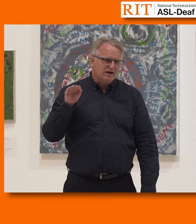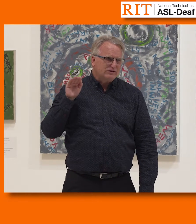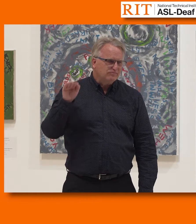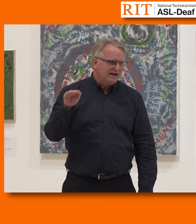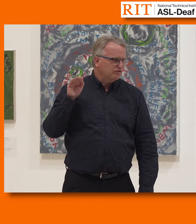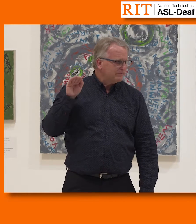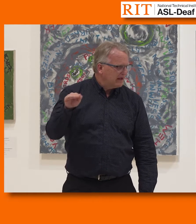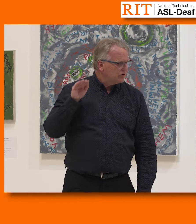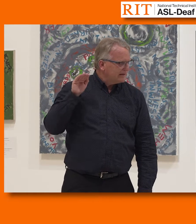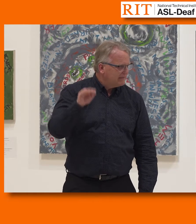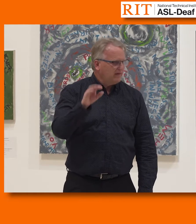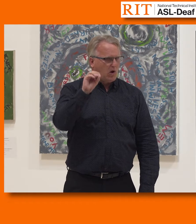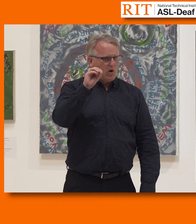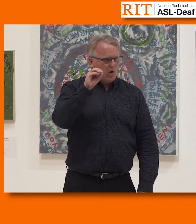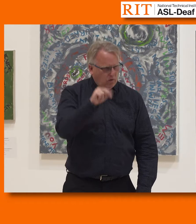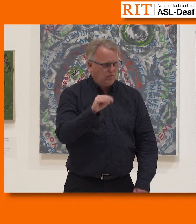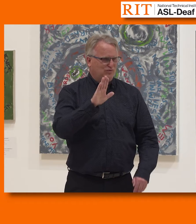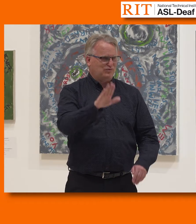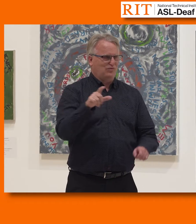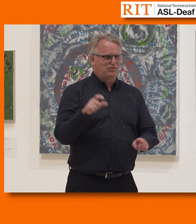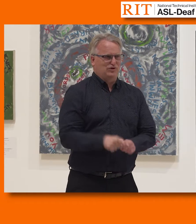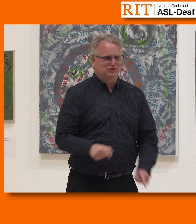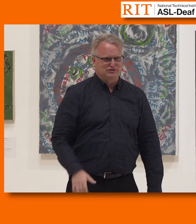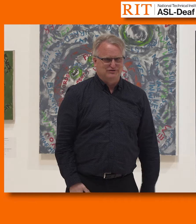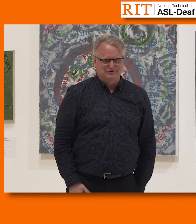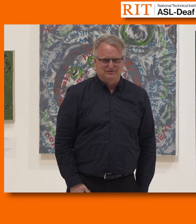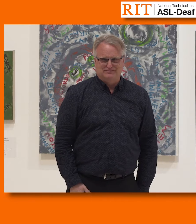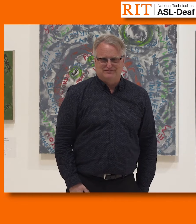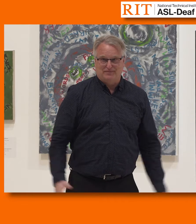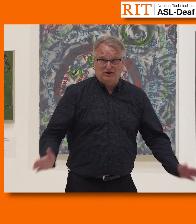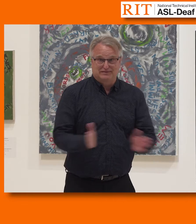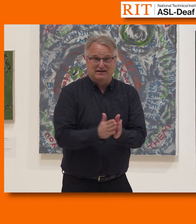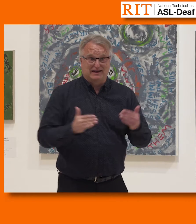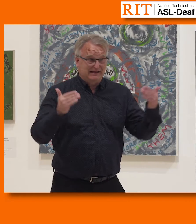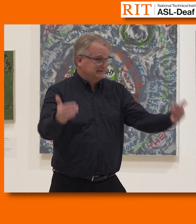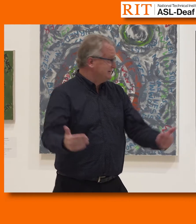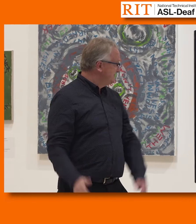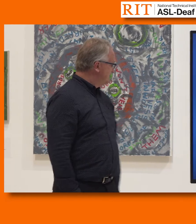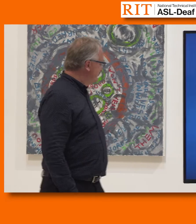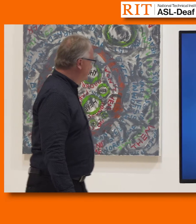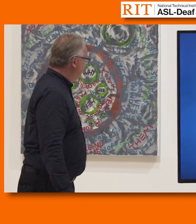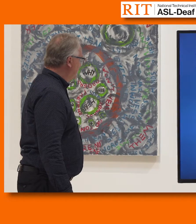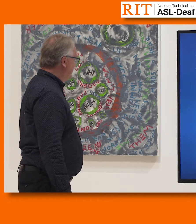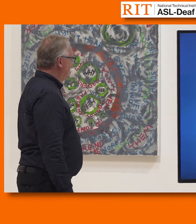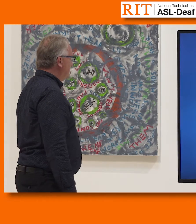we have to continually remind them that the message is coming from me, Tom. Own your words.